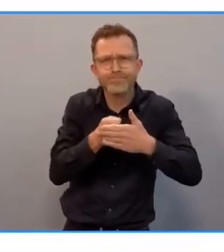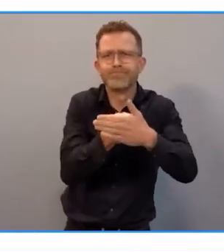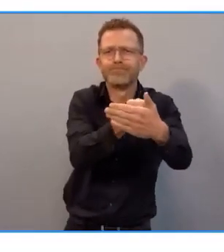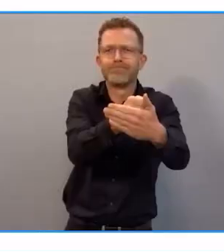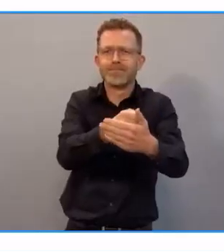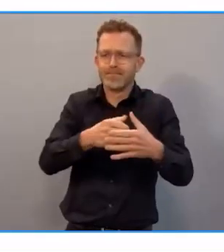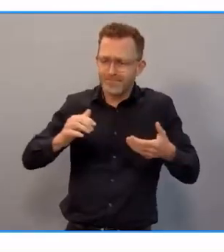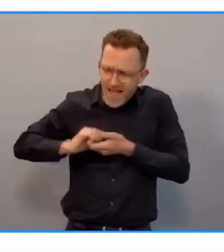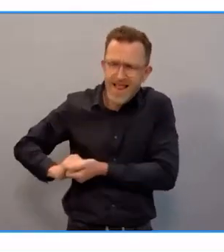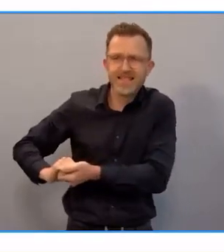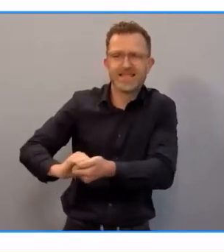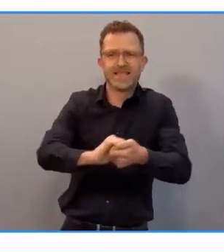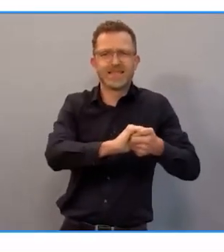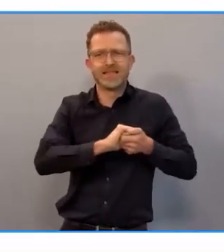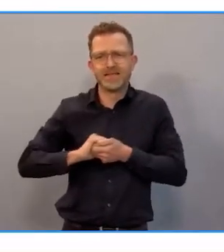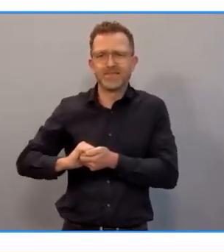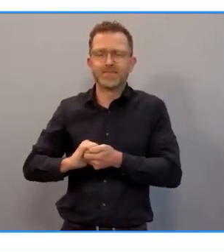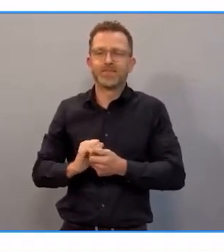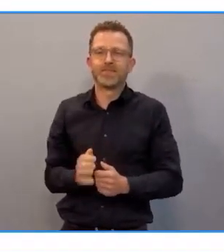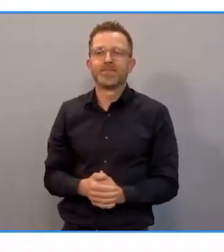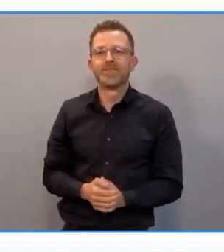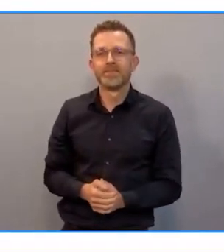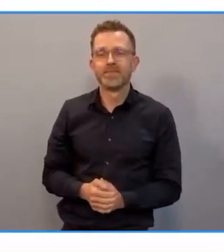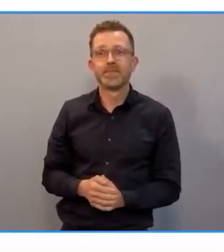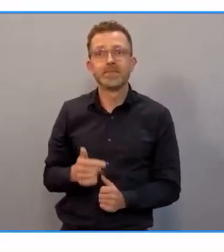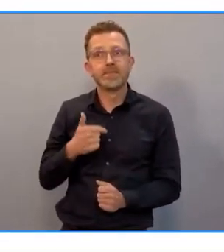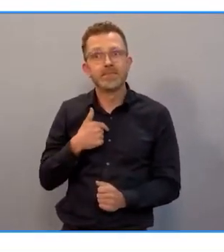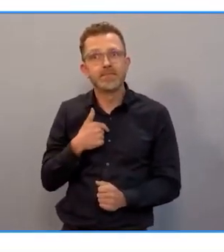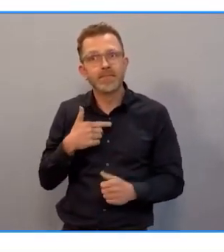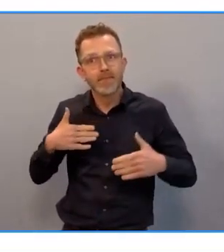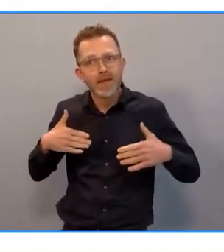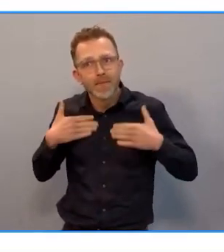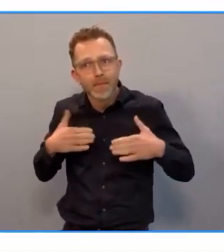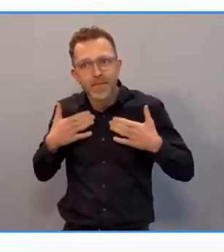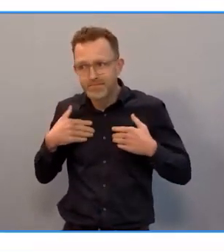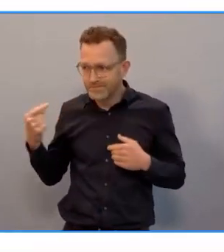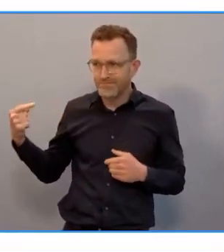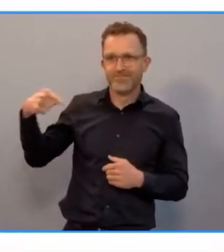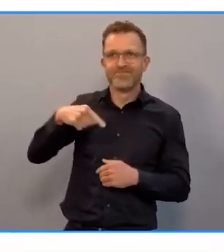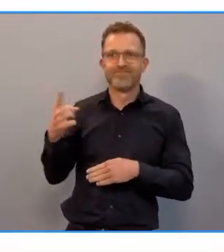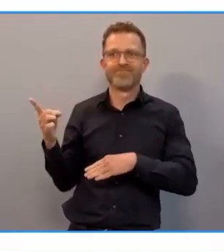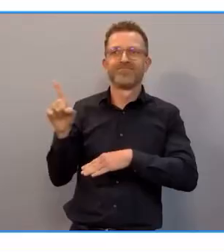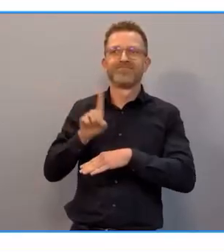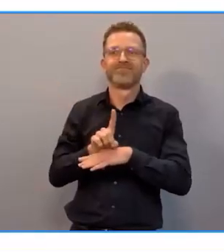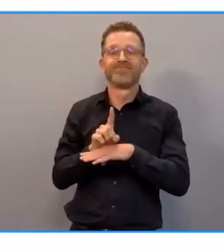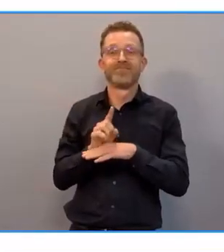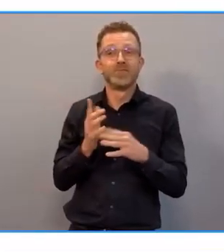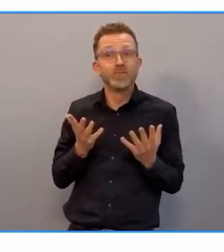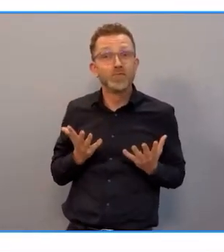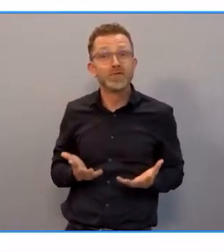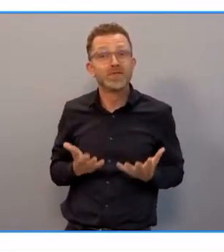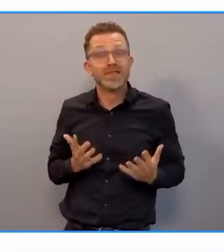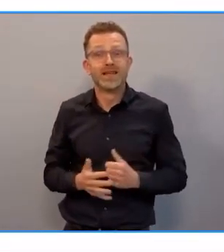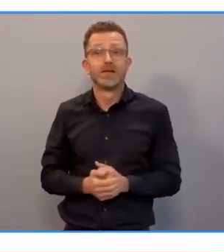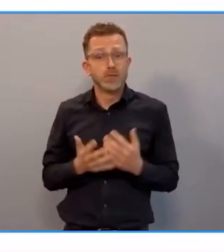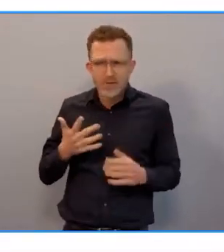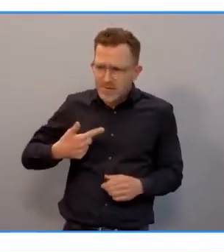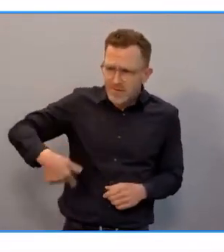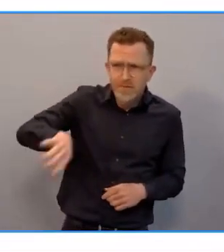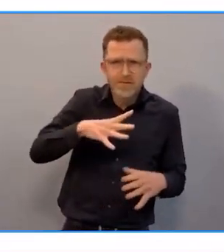I am glad to be here today as we gather to affirm the Amman Berlin declaration